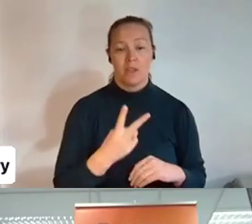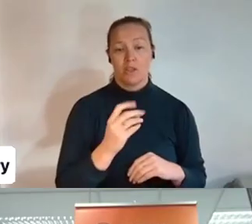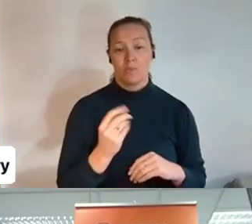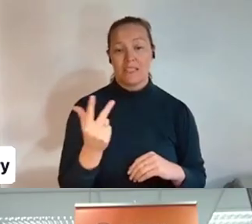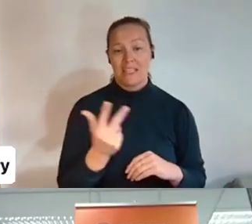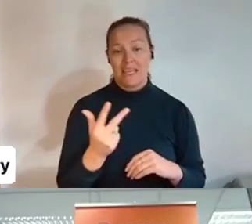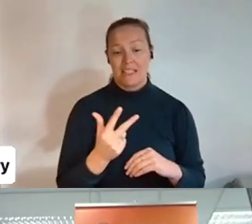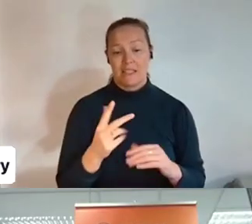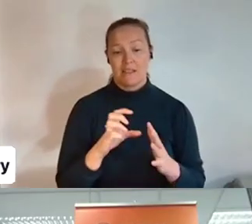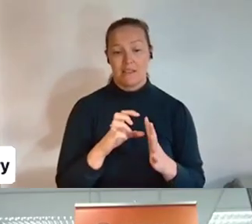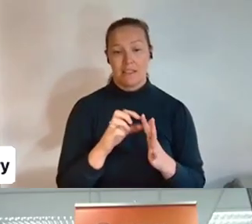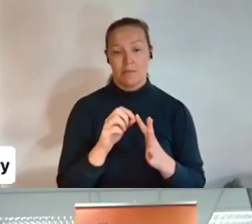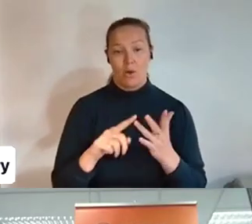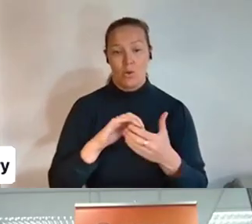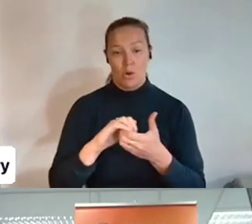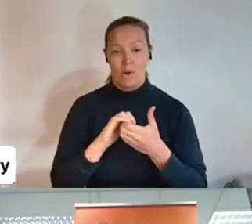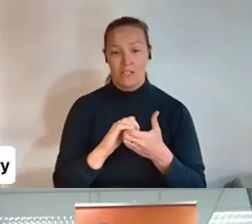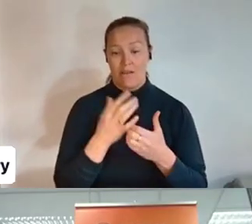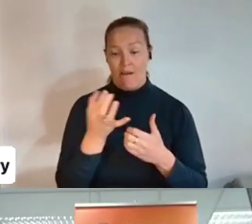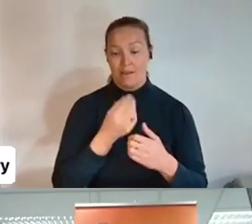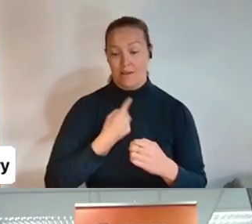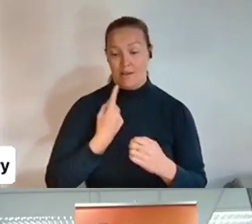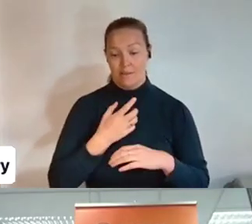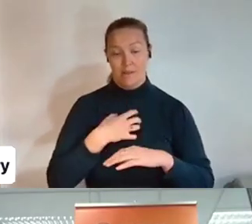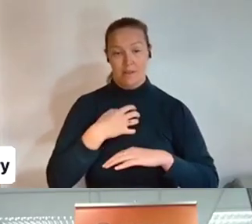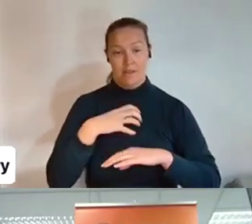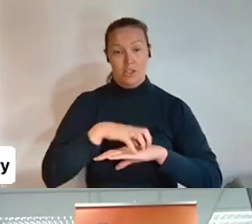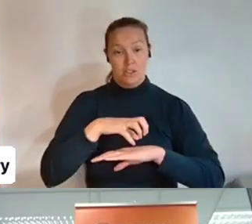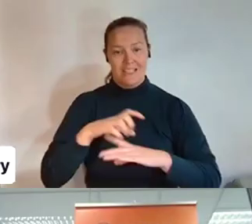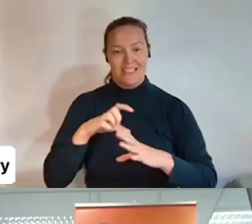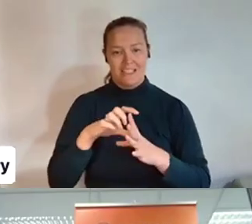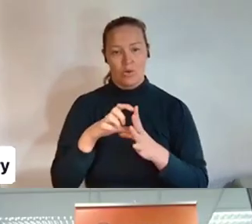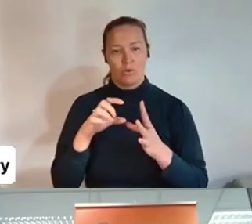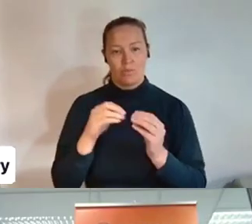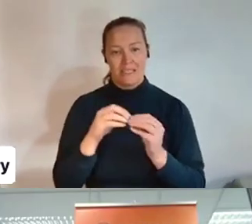Coalition contracted us, the Donald Beasley Institute, to lead the disabled persons led